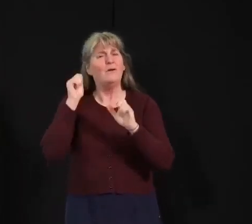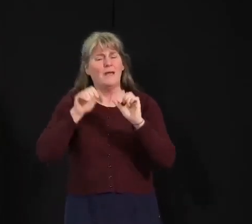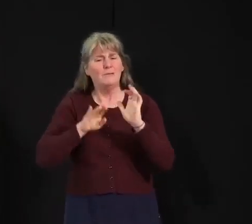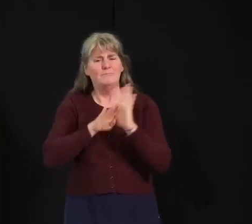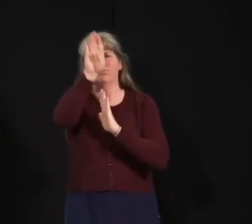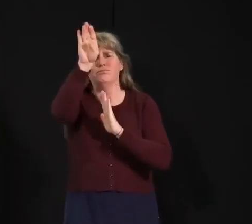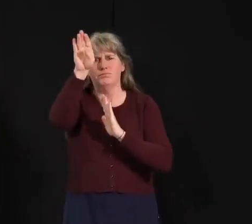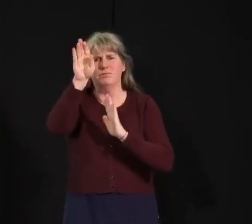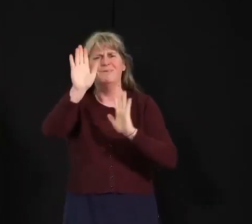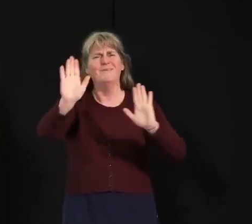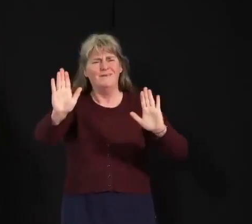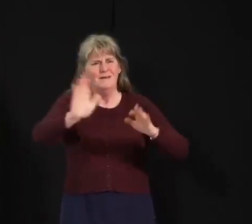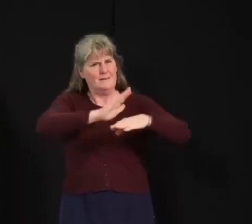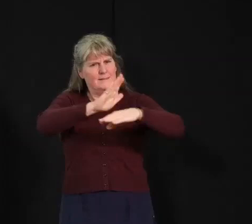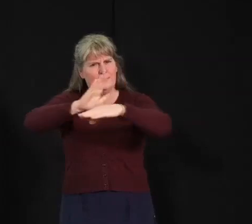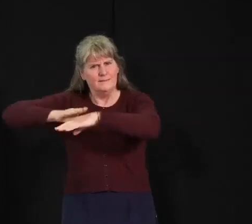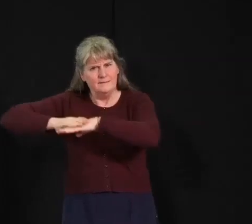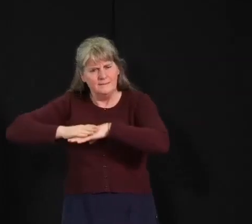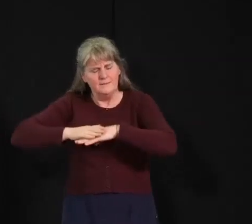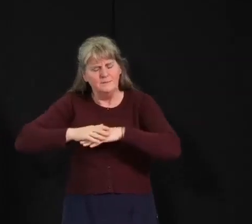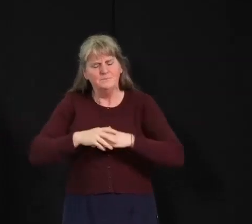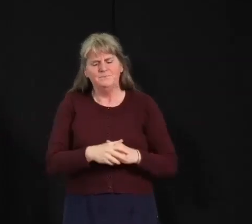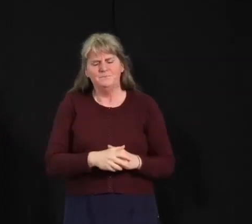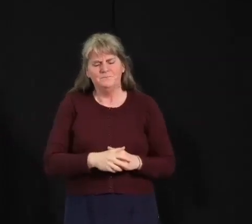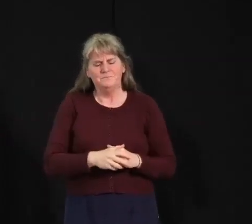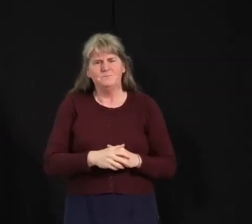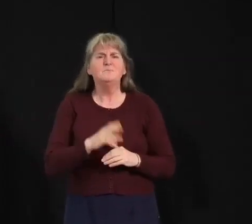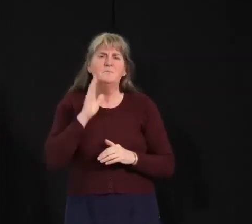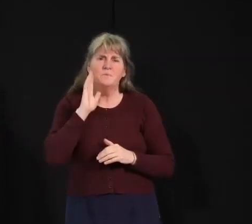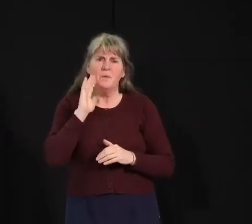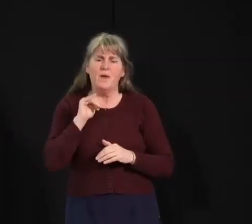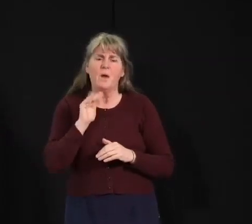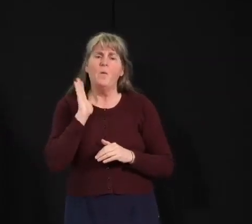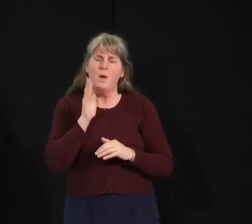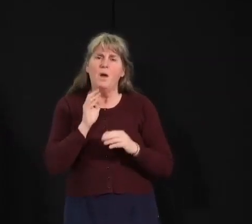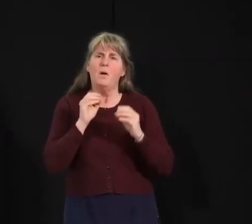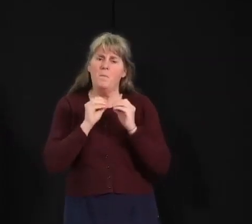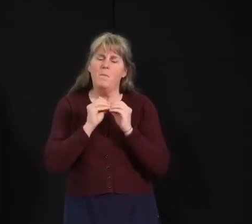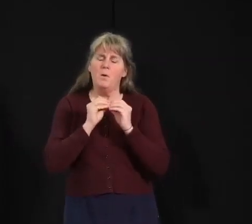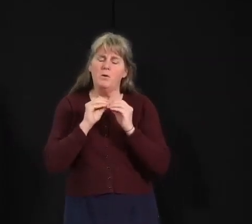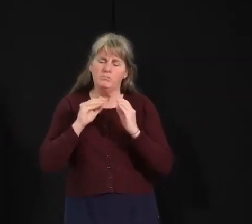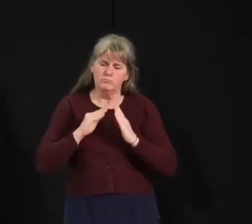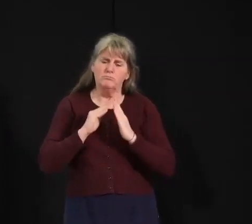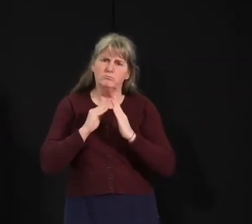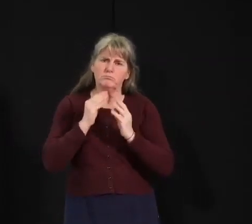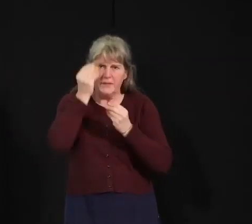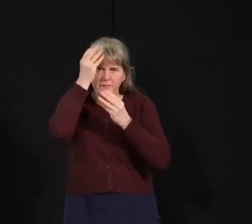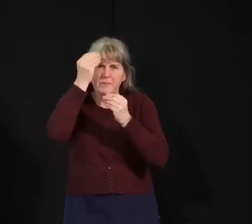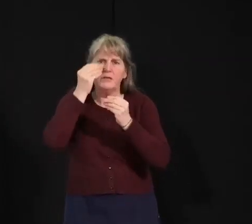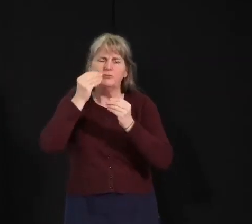I am beginning to observe and hear about some relaxation of these practices and I can tell you that we will get nowhere,